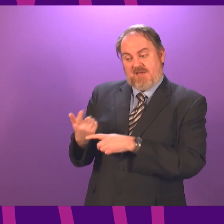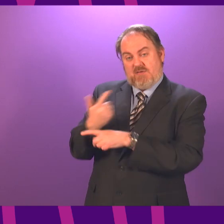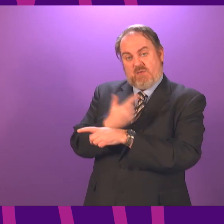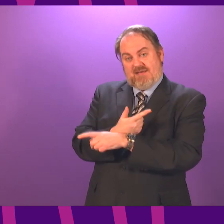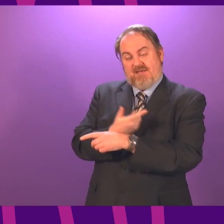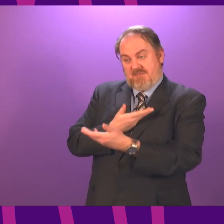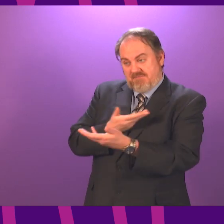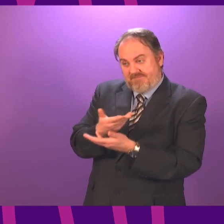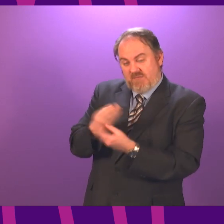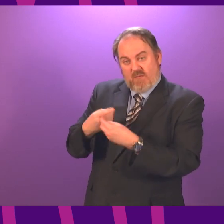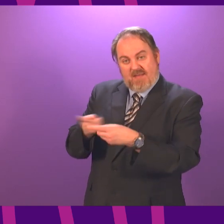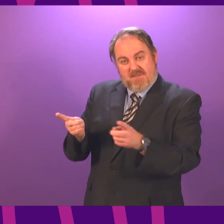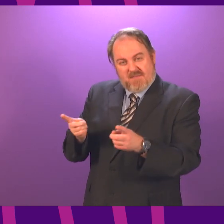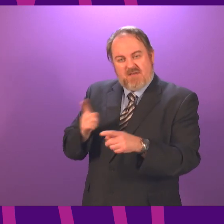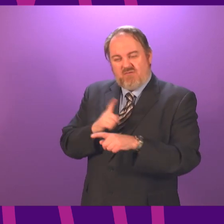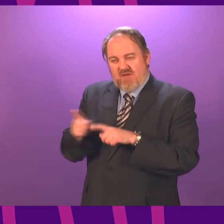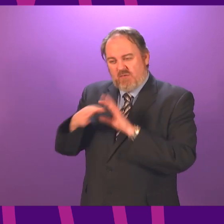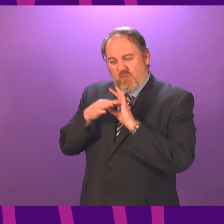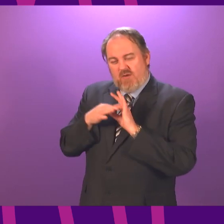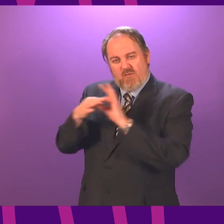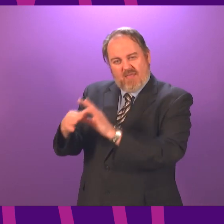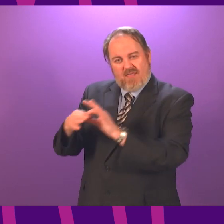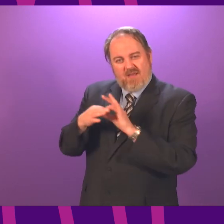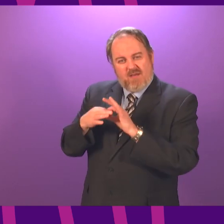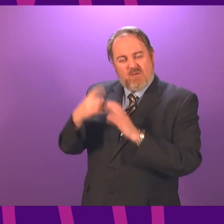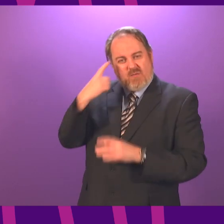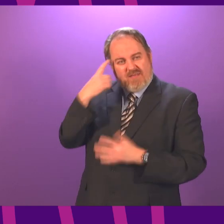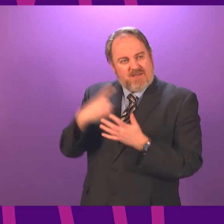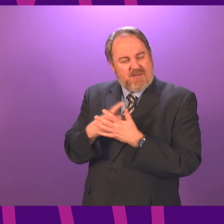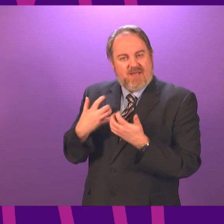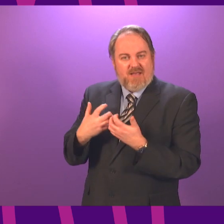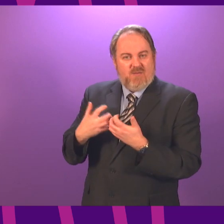in which we can work together to deal practically with the fact that there are different approaches